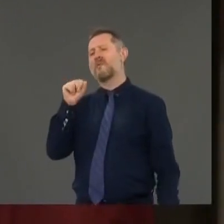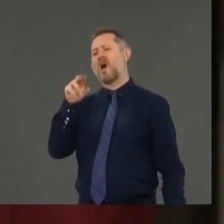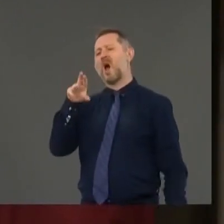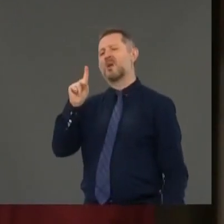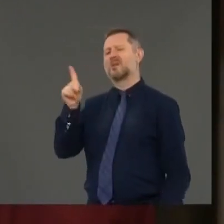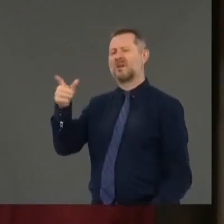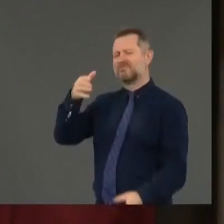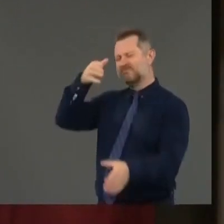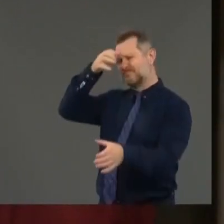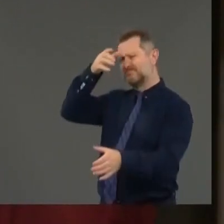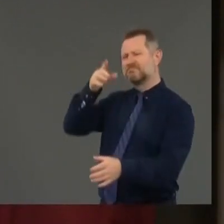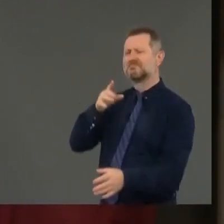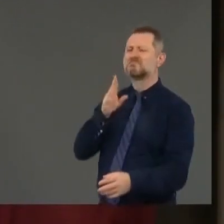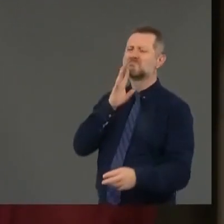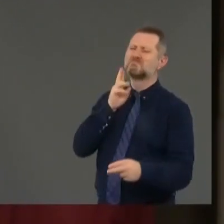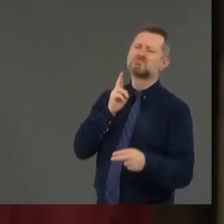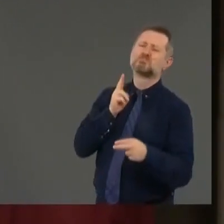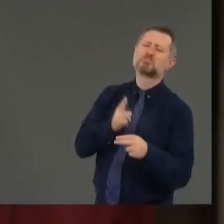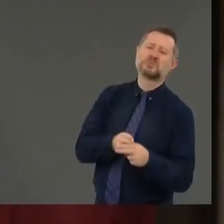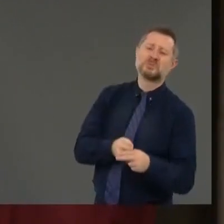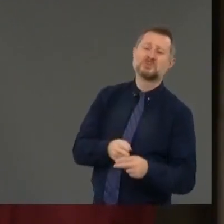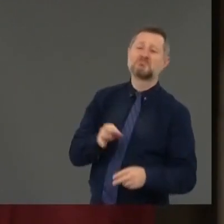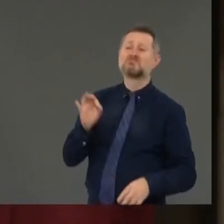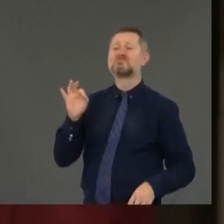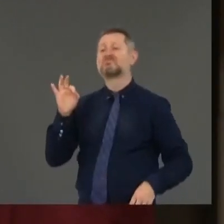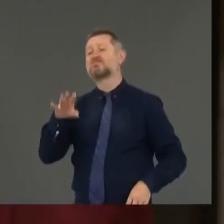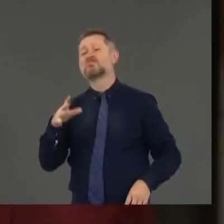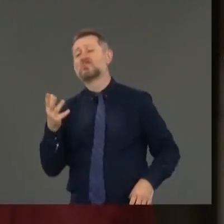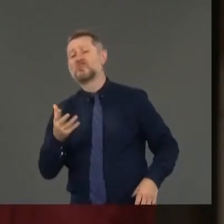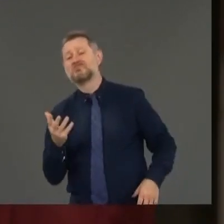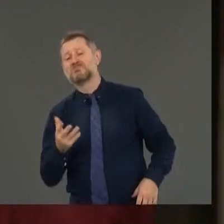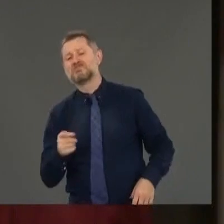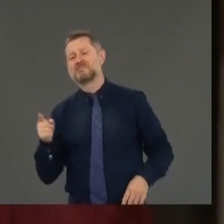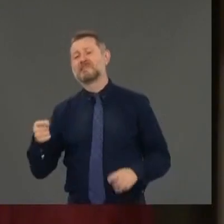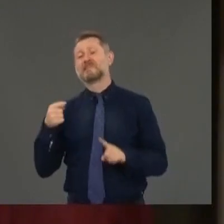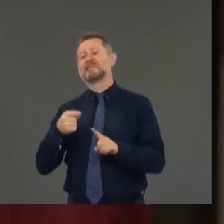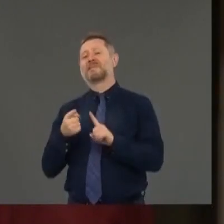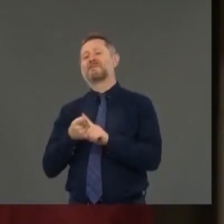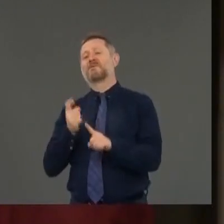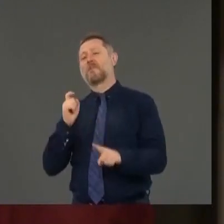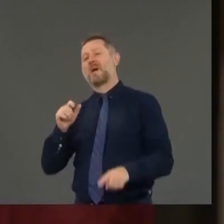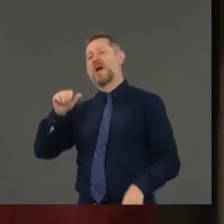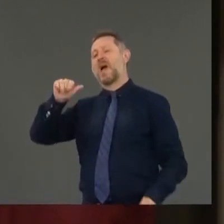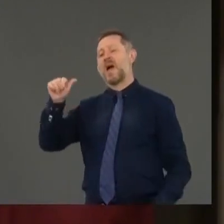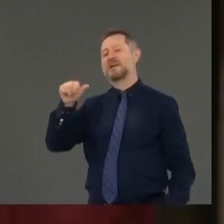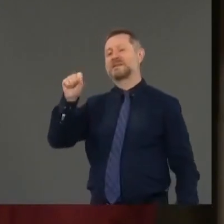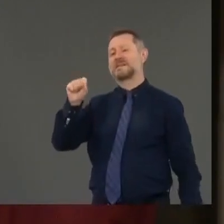POINT. PERHAPS YOU SHOULD LOOK AT THE